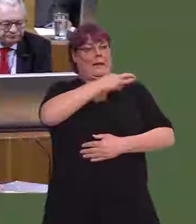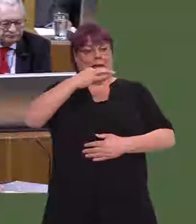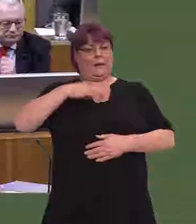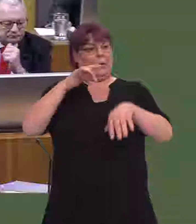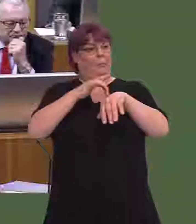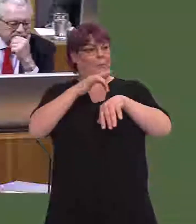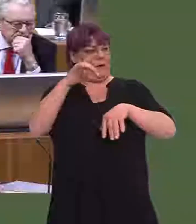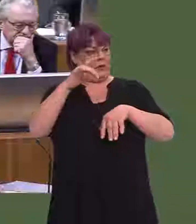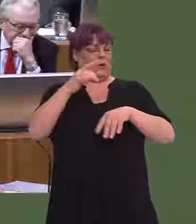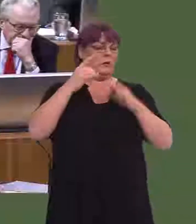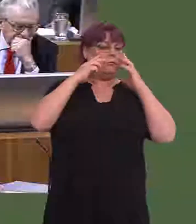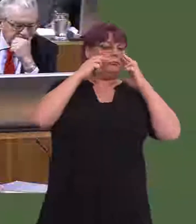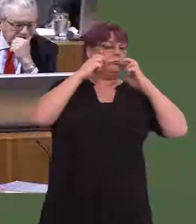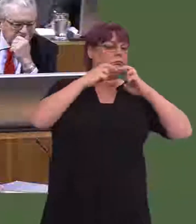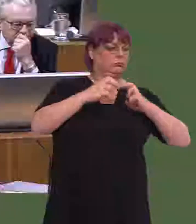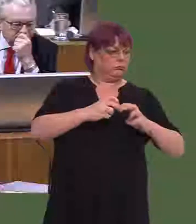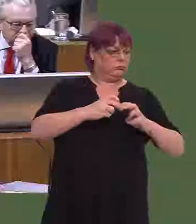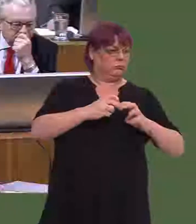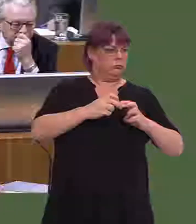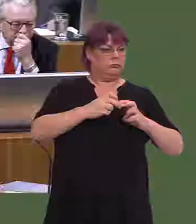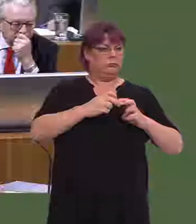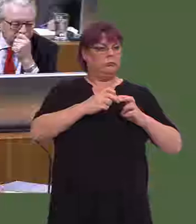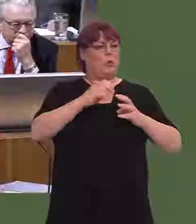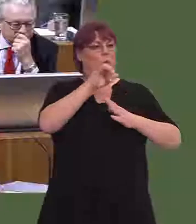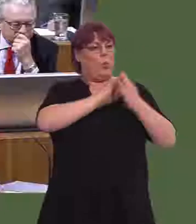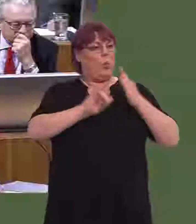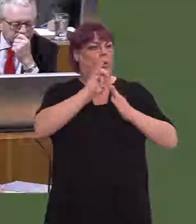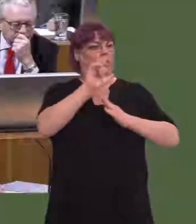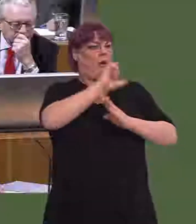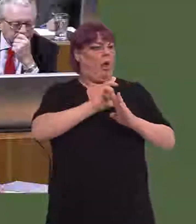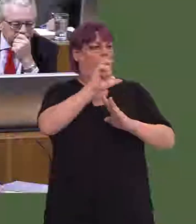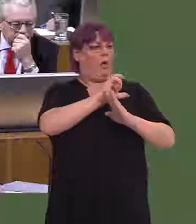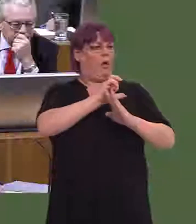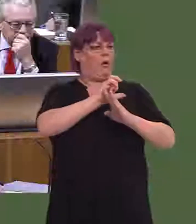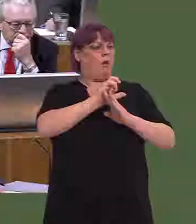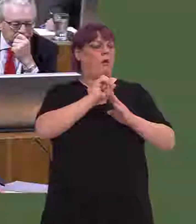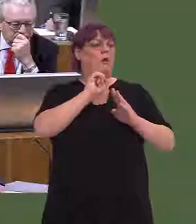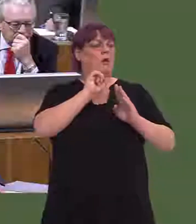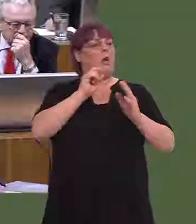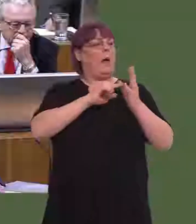and therefore it was they who considered the way in which we should do this.